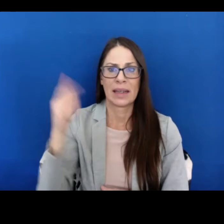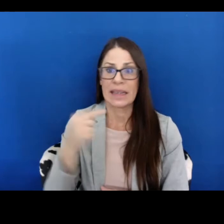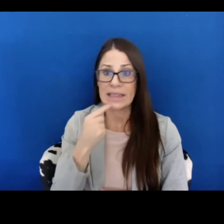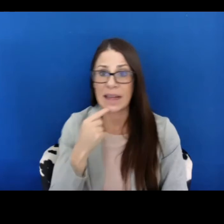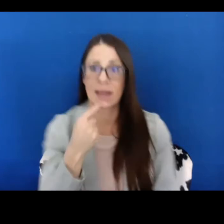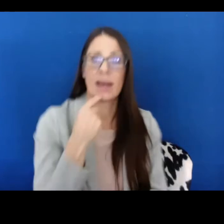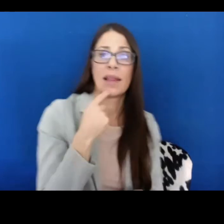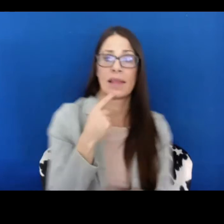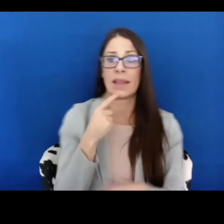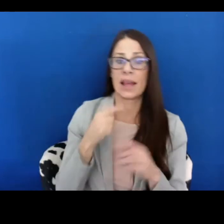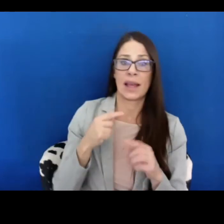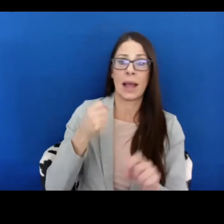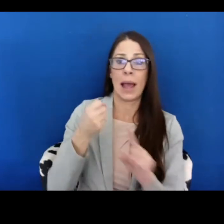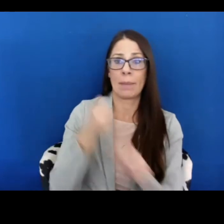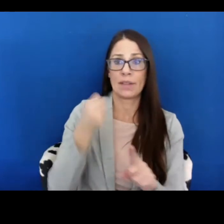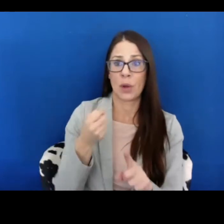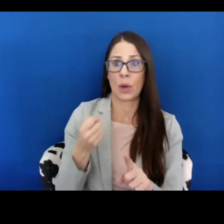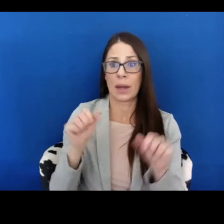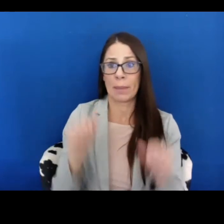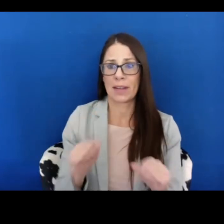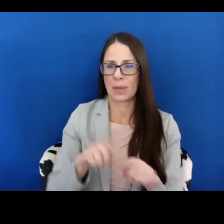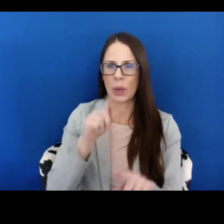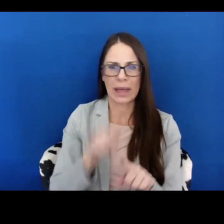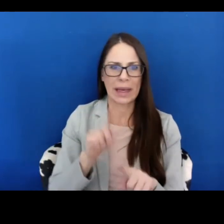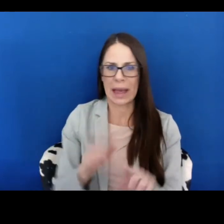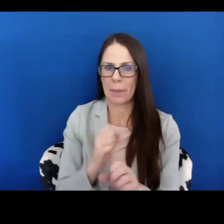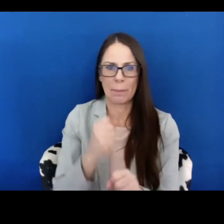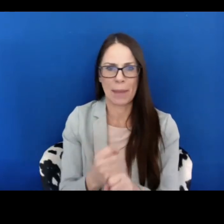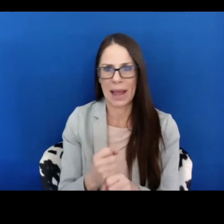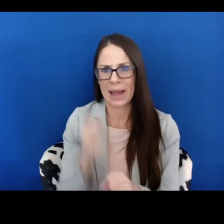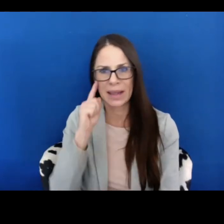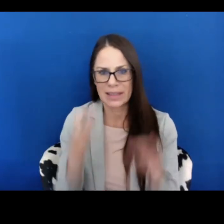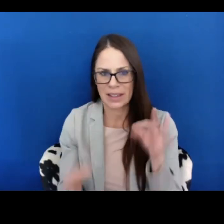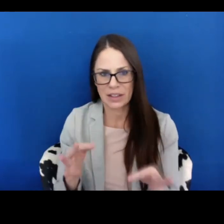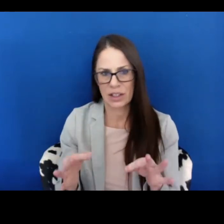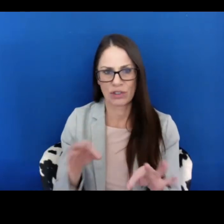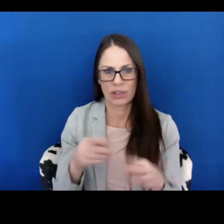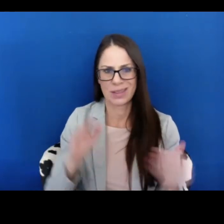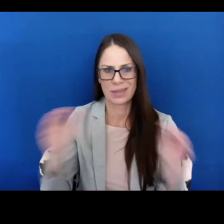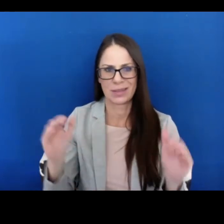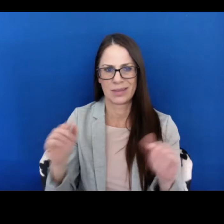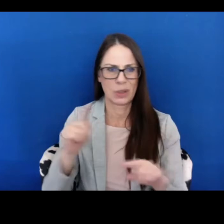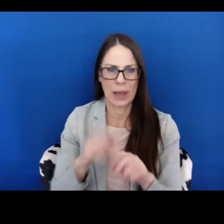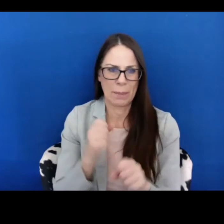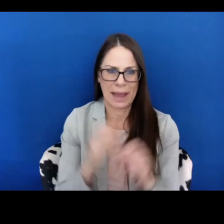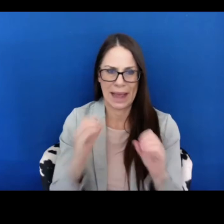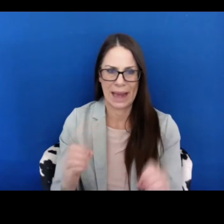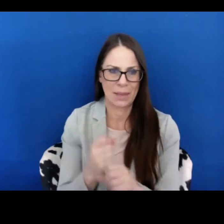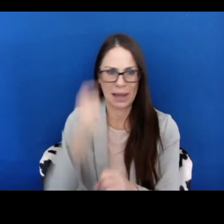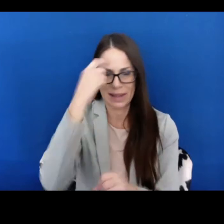makes it the case that we can't make judgments about these sorts of comparisons, at least not in any meaningful sense. 15:23:38 We already know that much of the